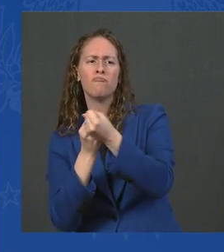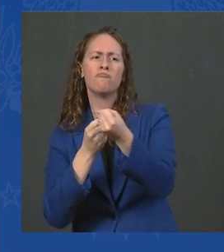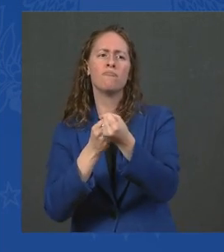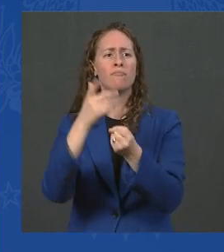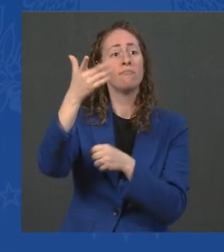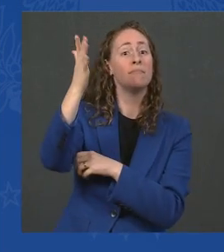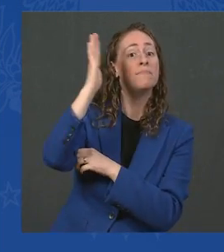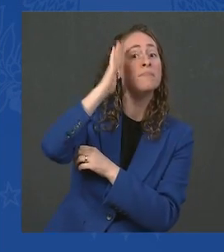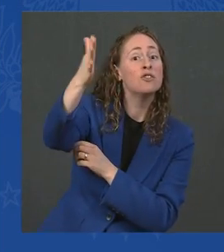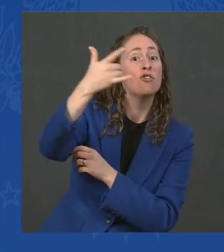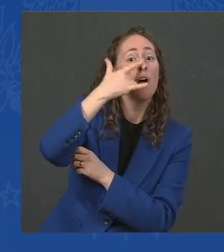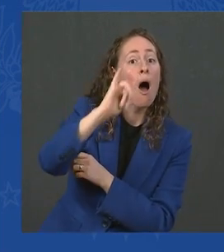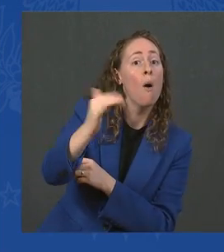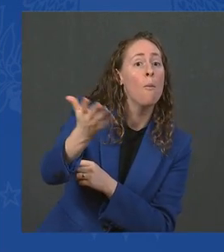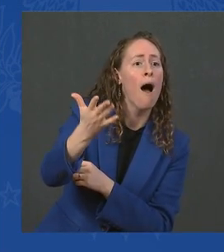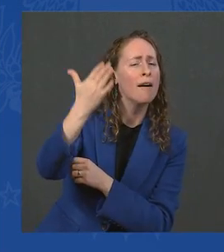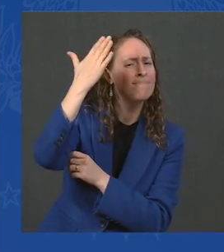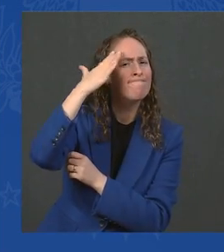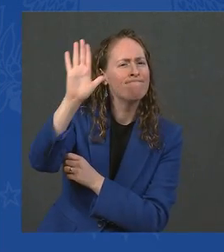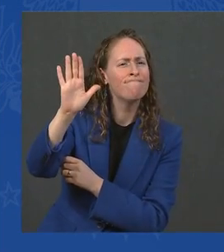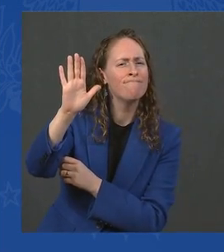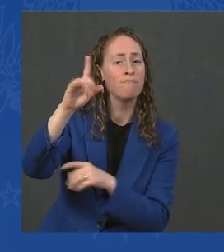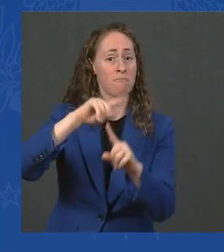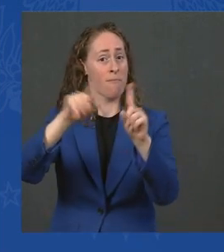but we do know what we owe our children.